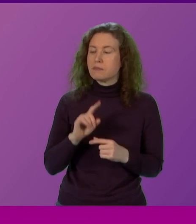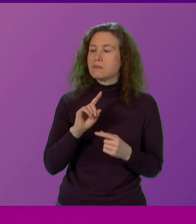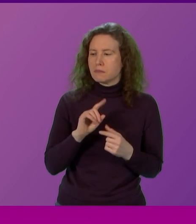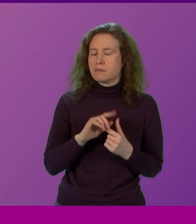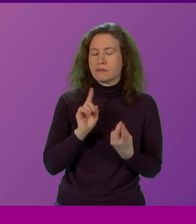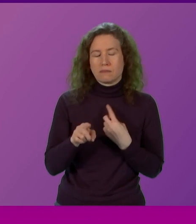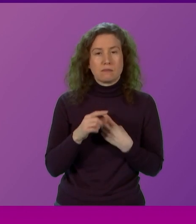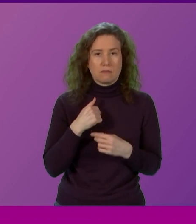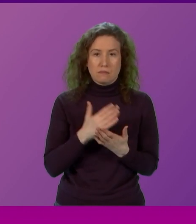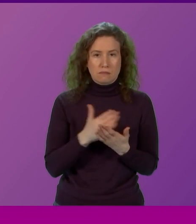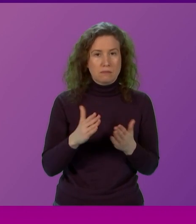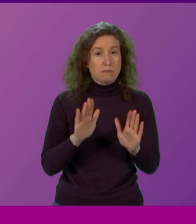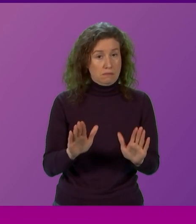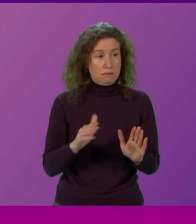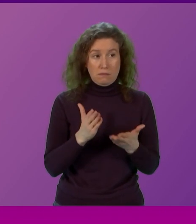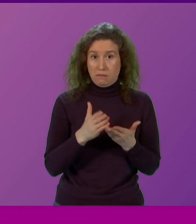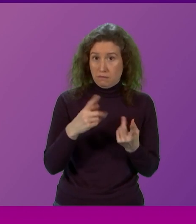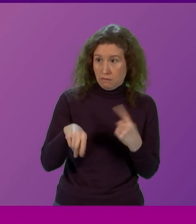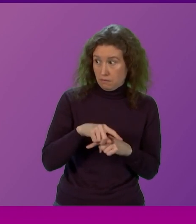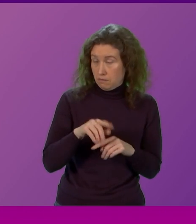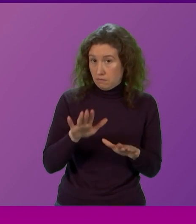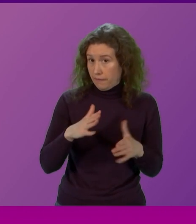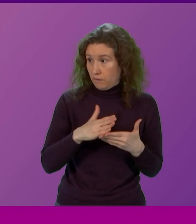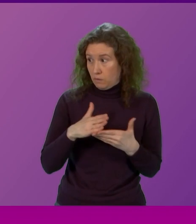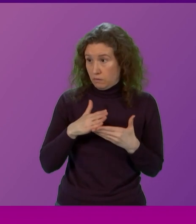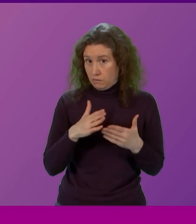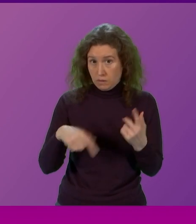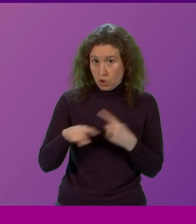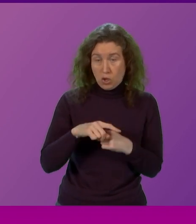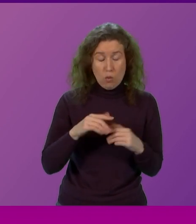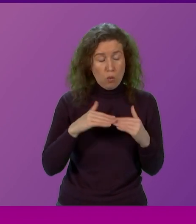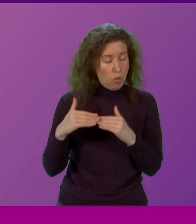I am very clear—and I am sure that this view is shared by everyone across the chamber—that